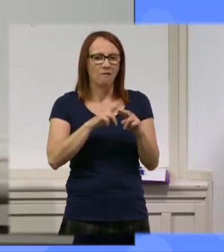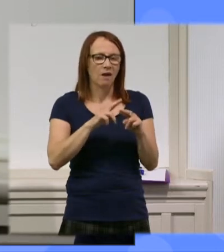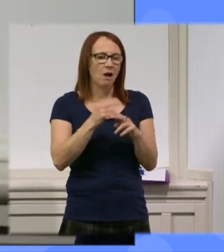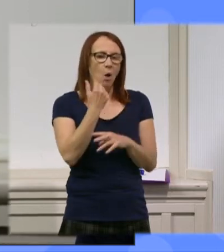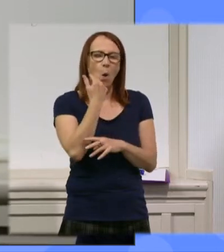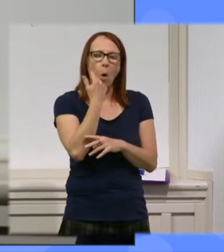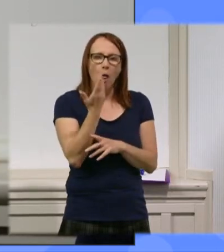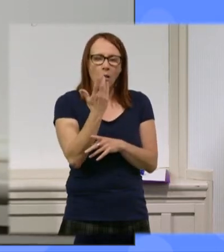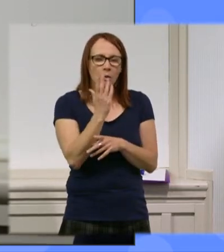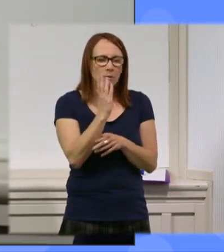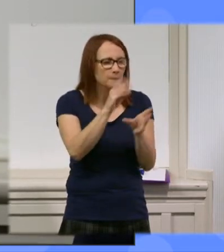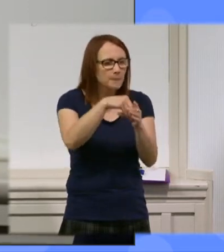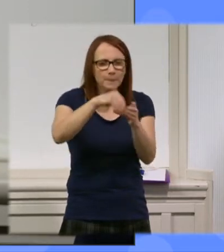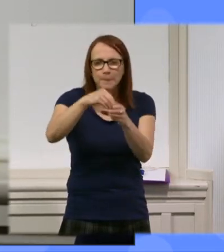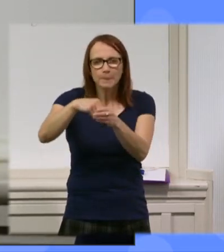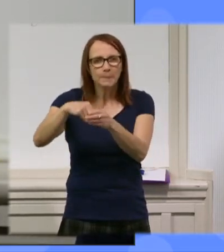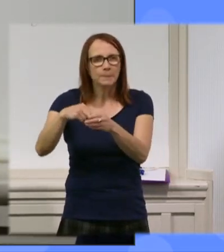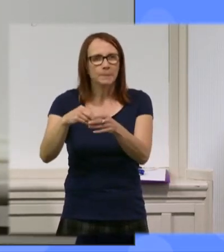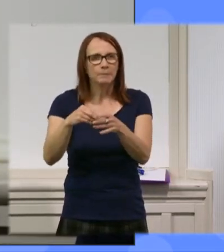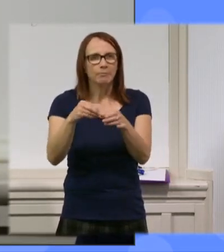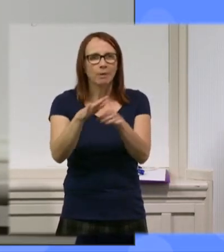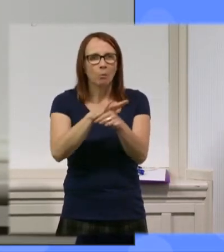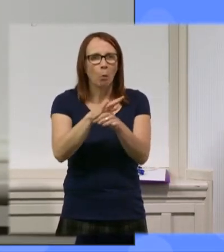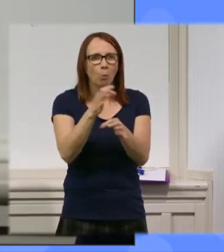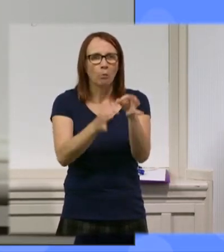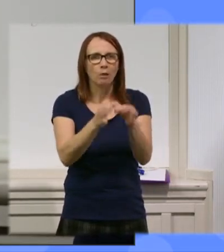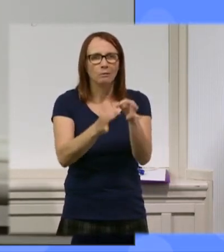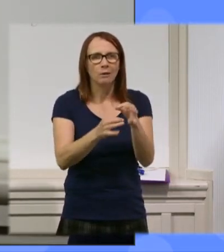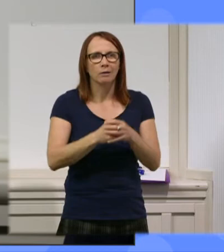involved in in particularly local politics and as a liberal Democrat